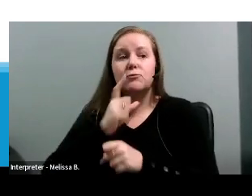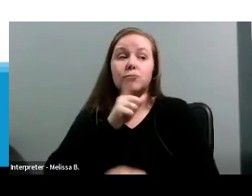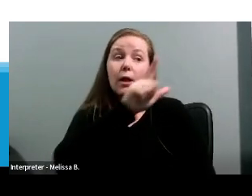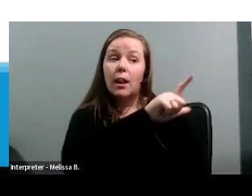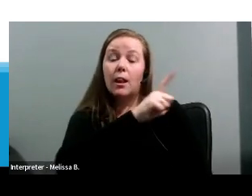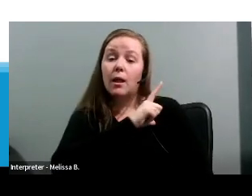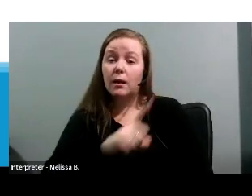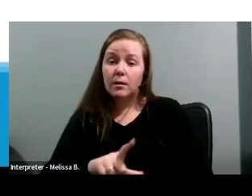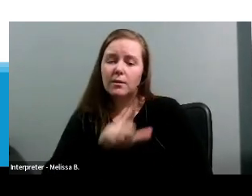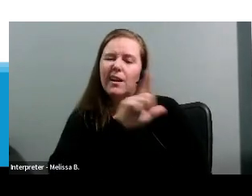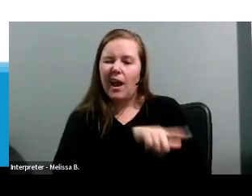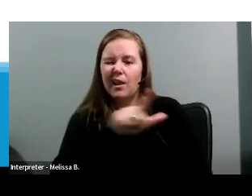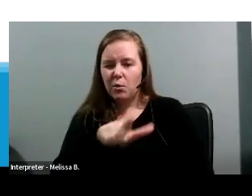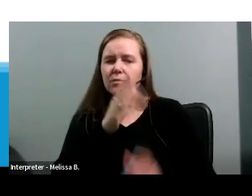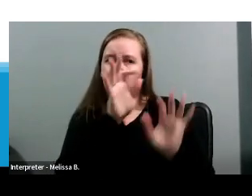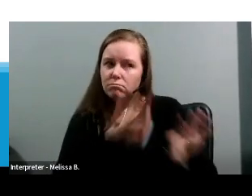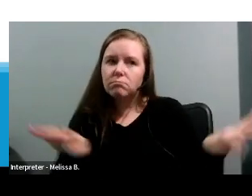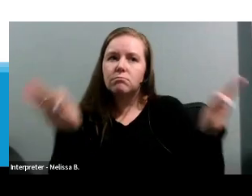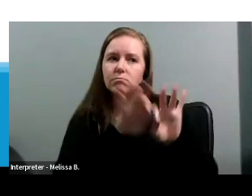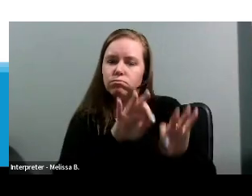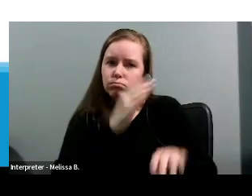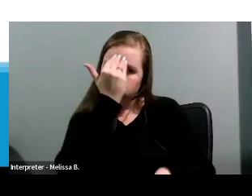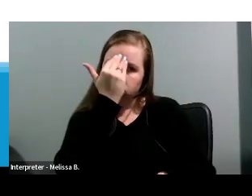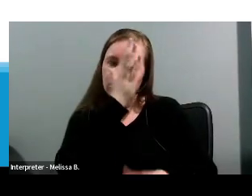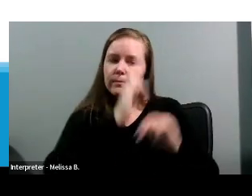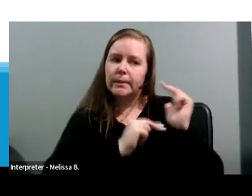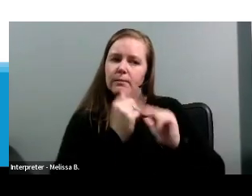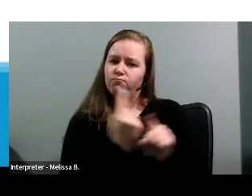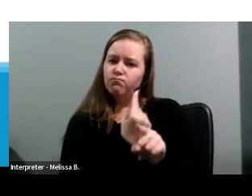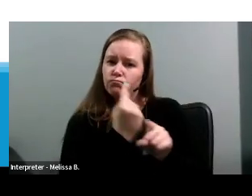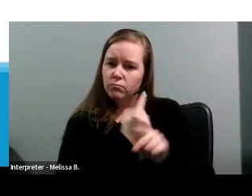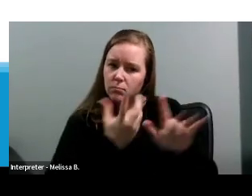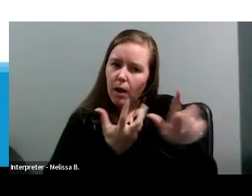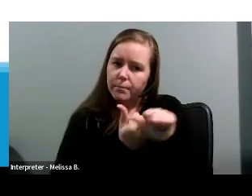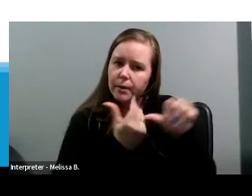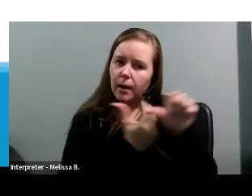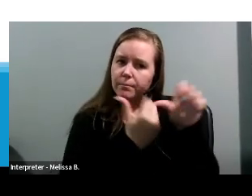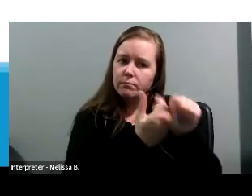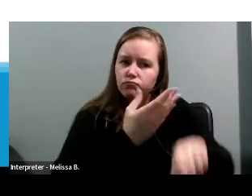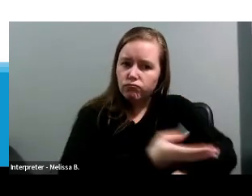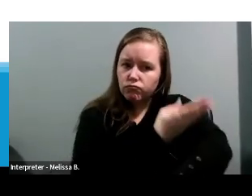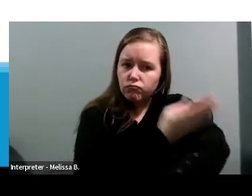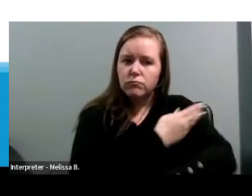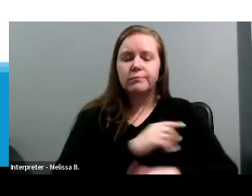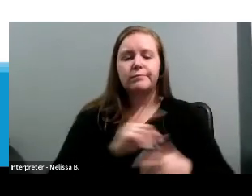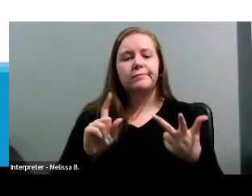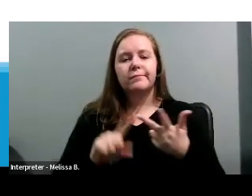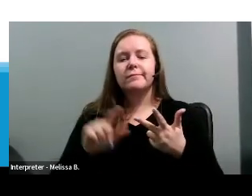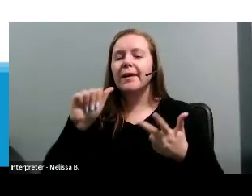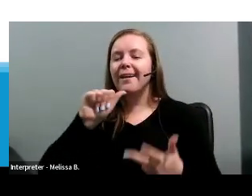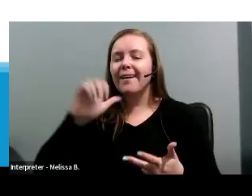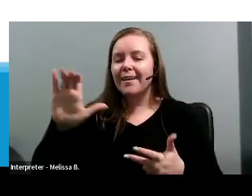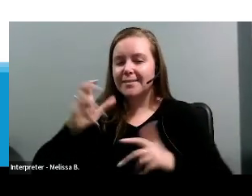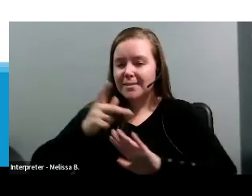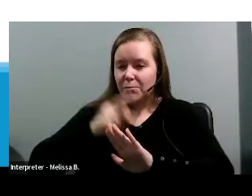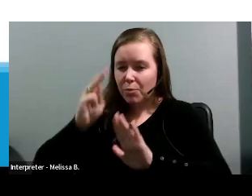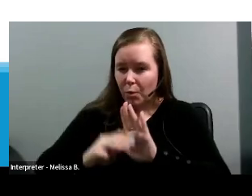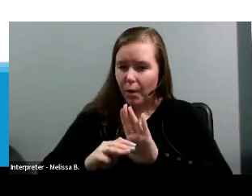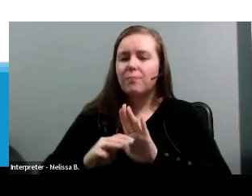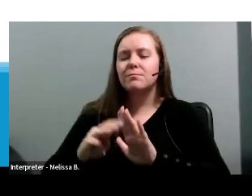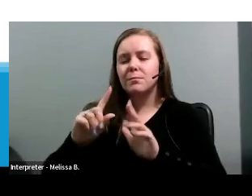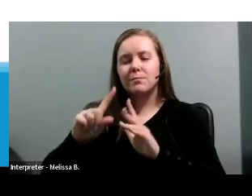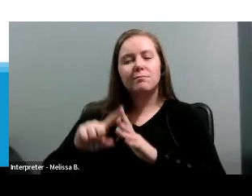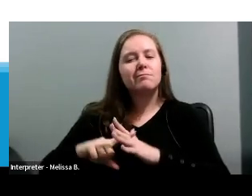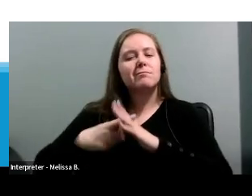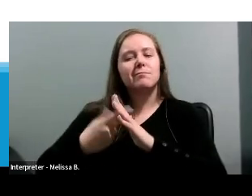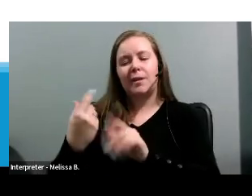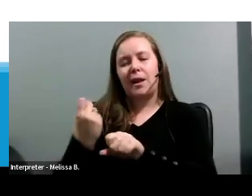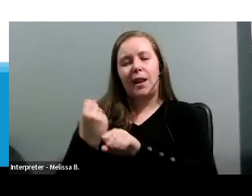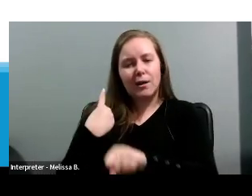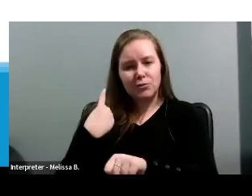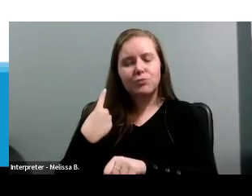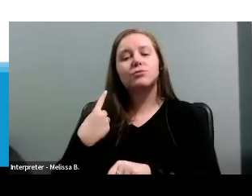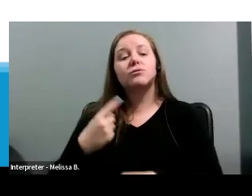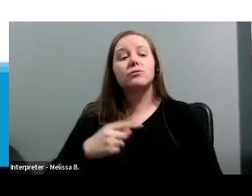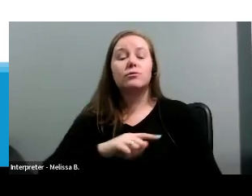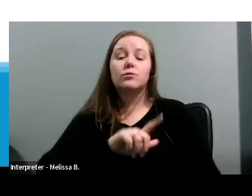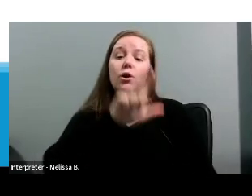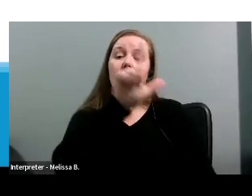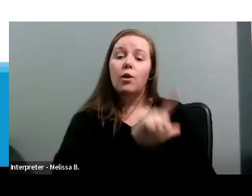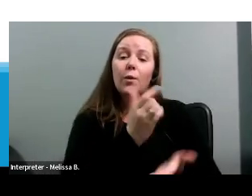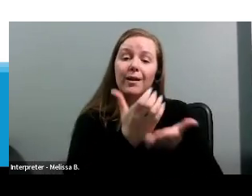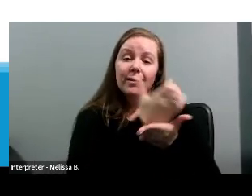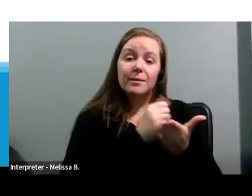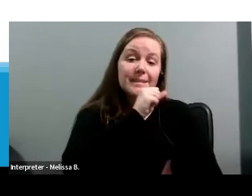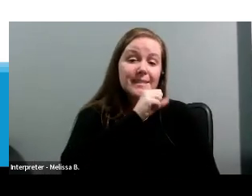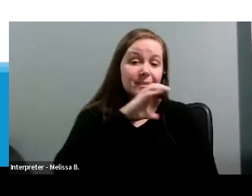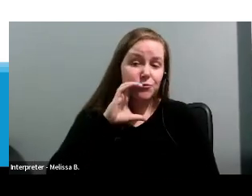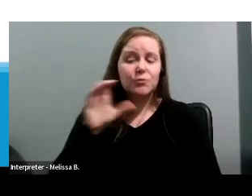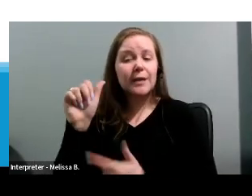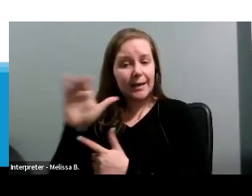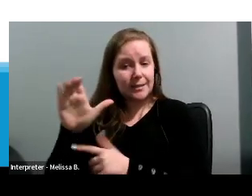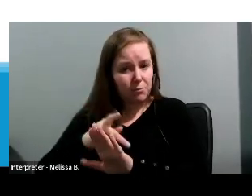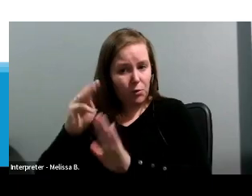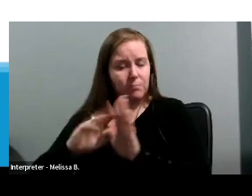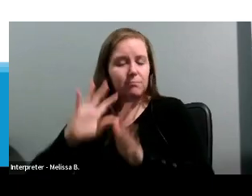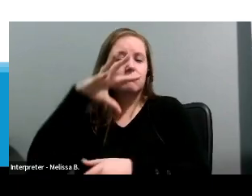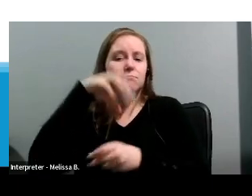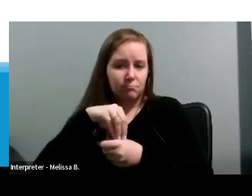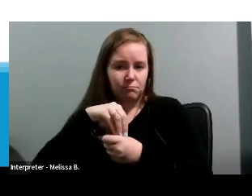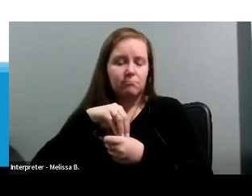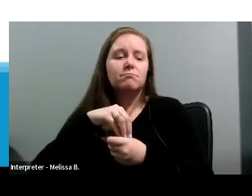Melissa Wong (she/her), SPT: There's an expansion of an air conditioner pilot that was, that started, last year, and so it provides free air conditioners to low-income seniors, and this year it's going to be expanded to include families with infants.